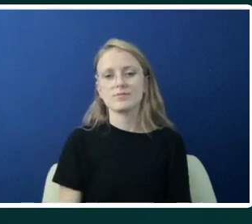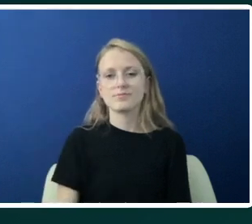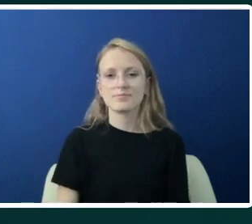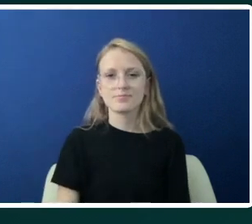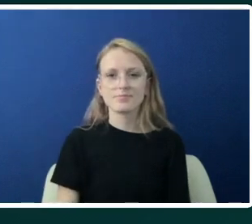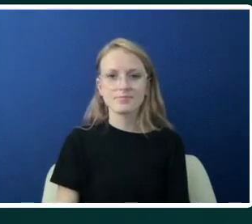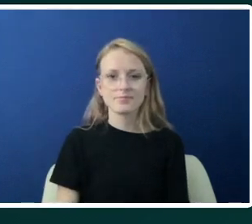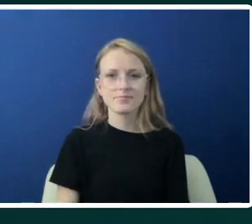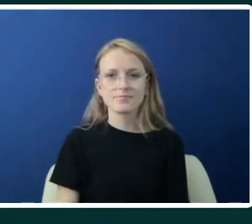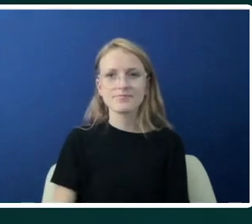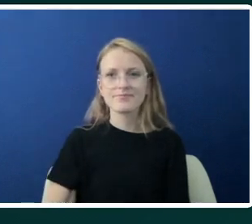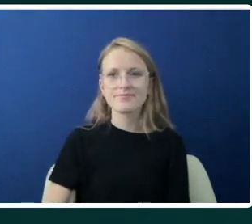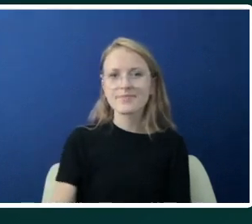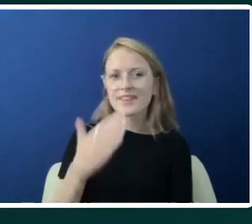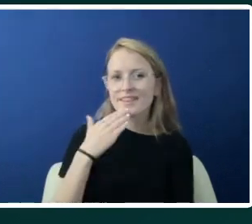Katie Wolff: Thank you, Nicole. You can move on to